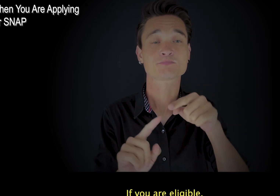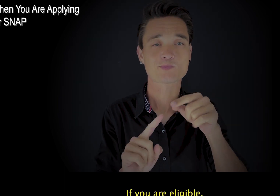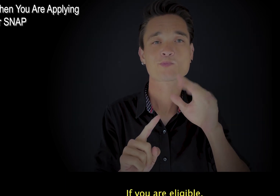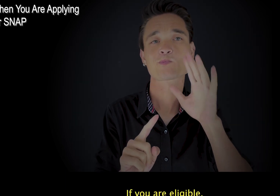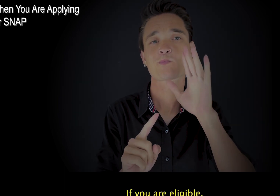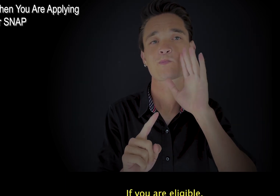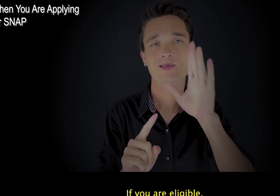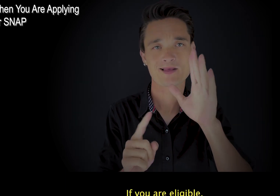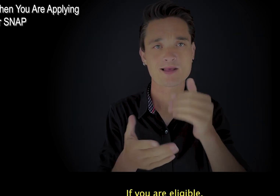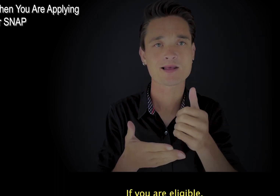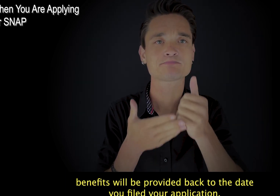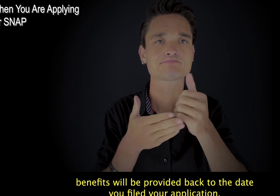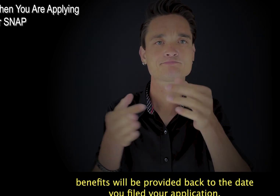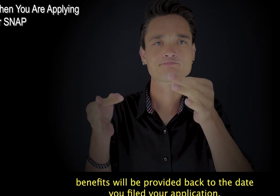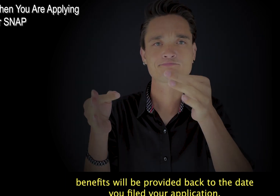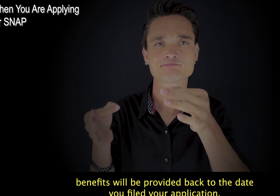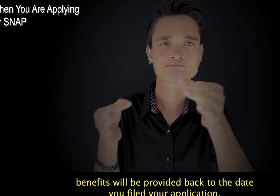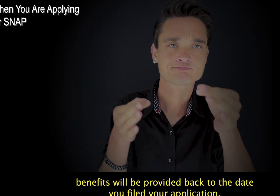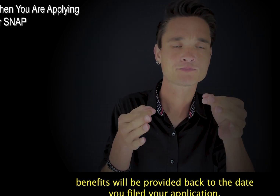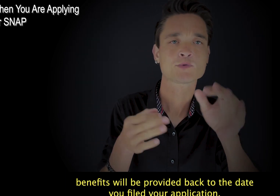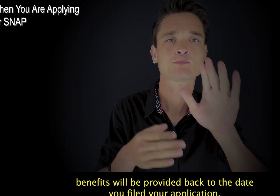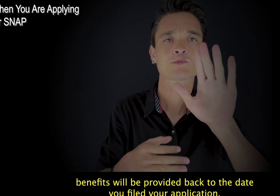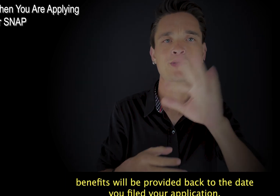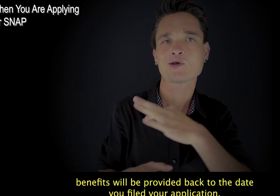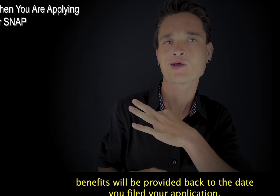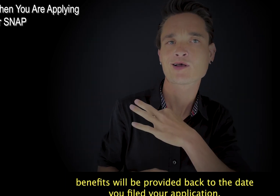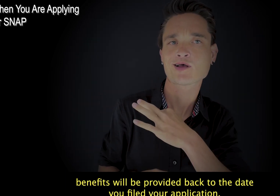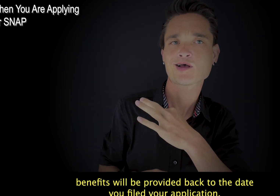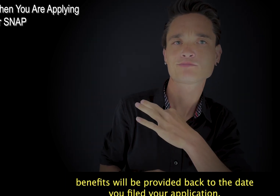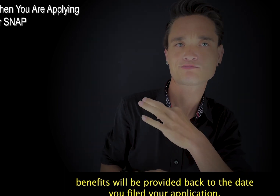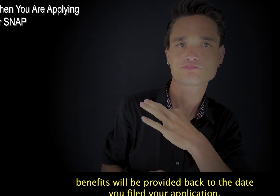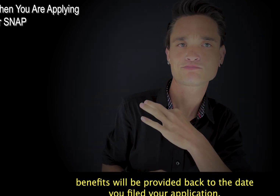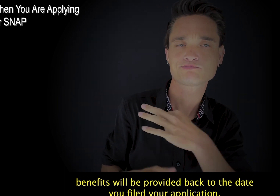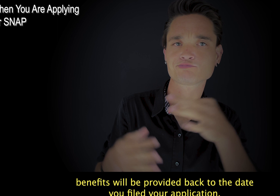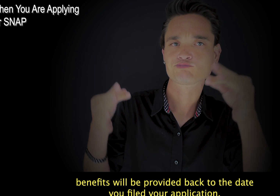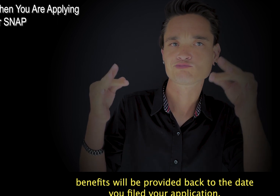If you are eligible, benefits will be provided back to the date you filed your application.